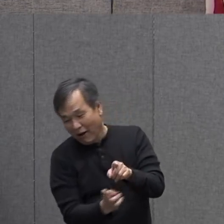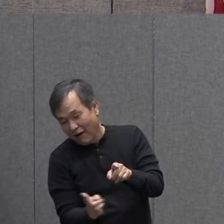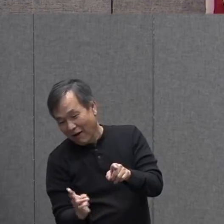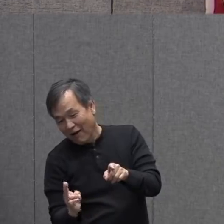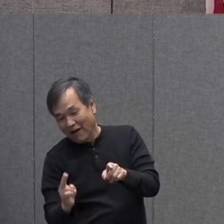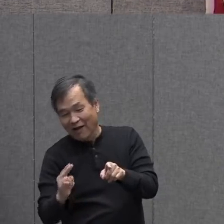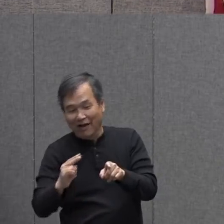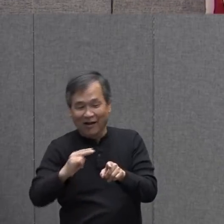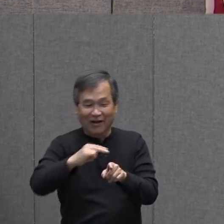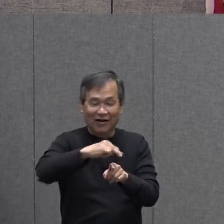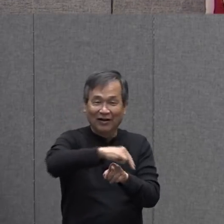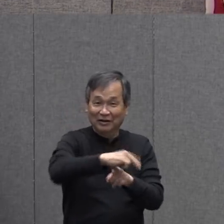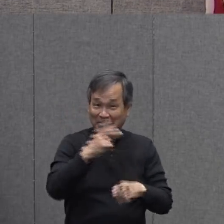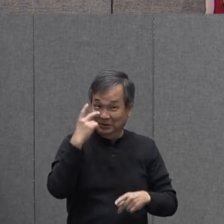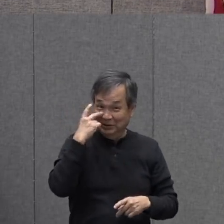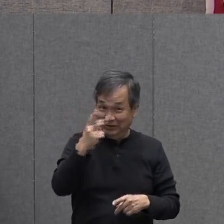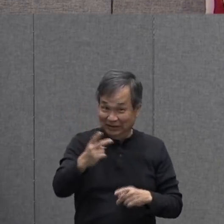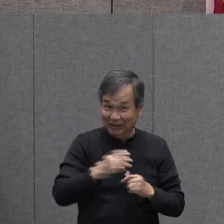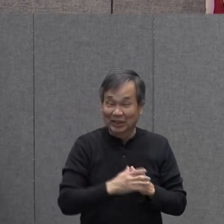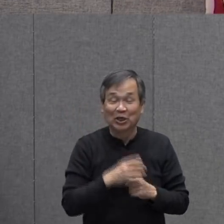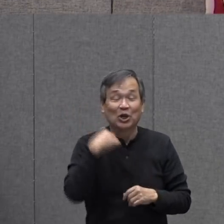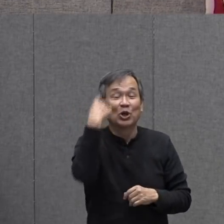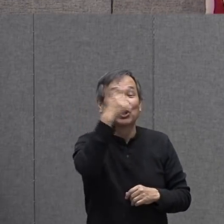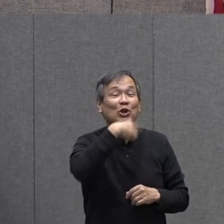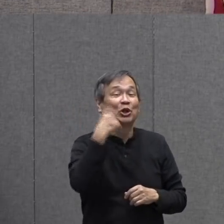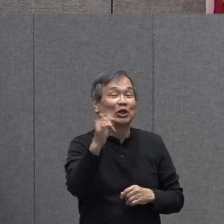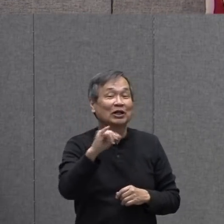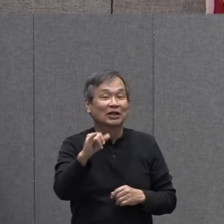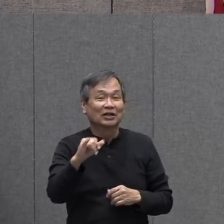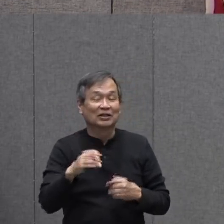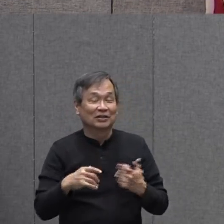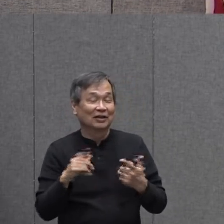this piece right here that makes it look like tires.